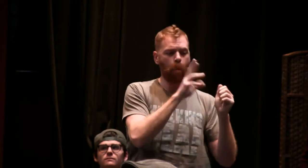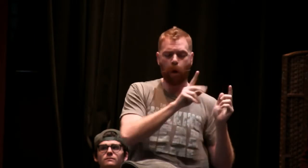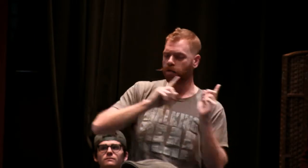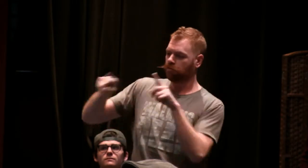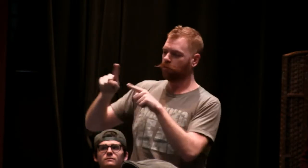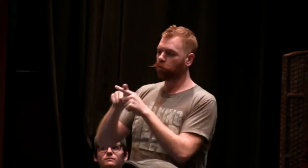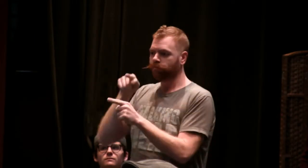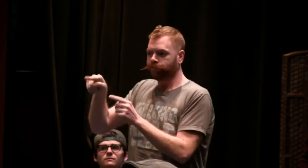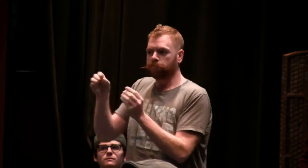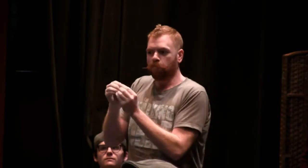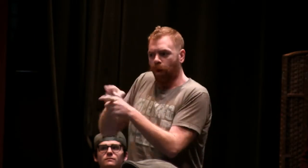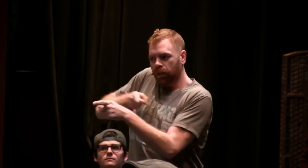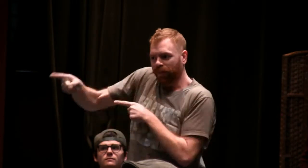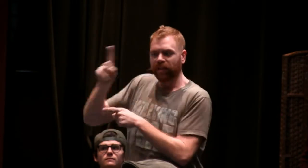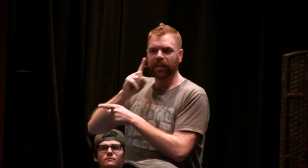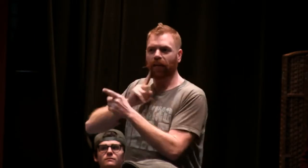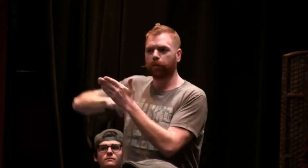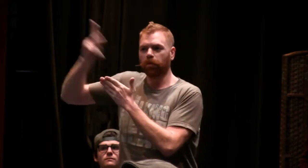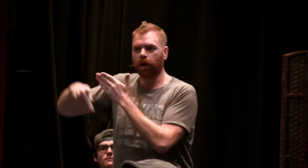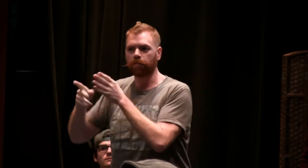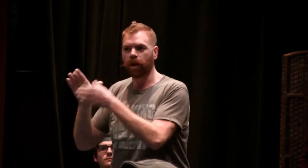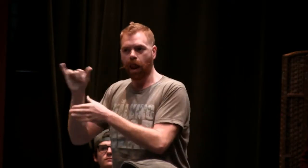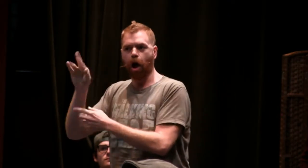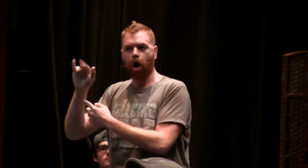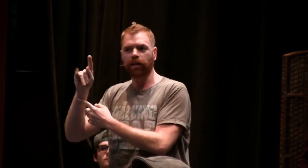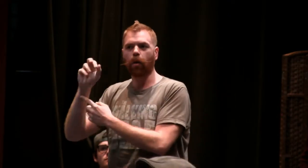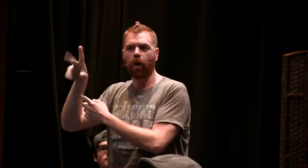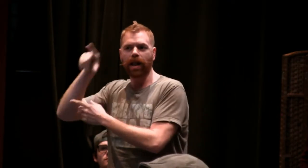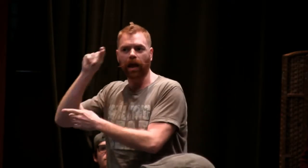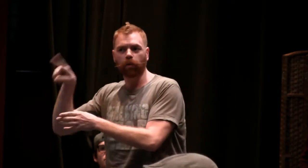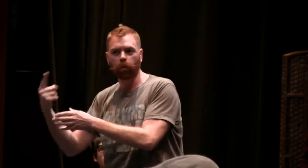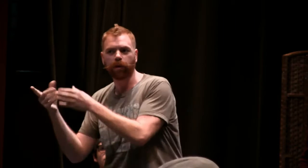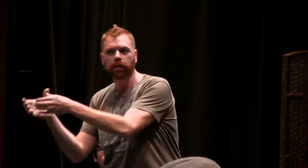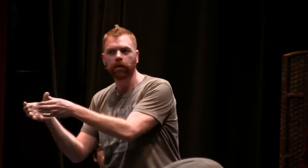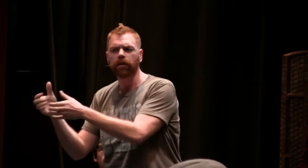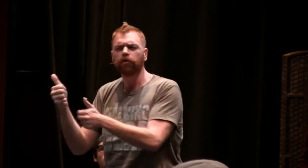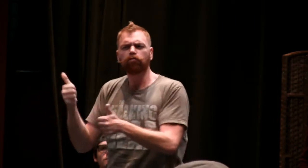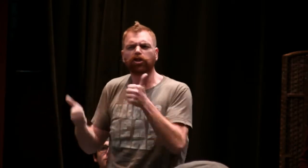Is there more benefit to be an artist and pursue artistry,